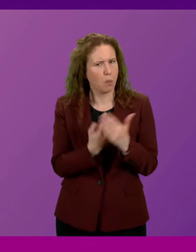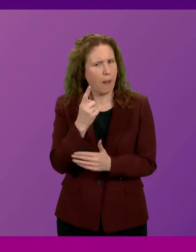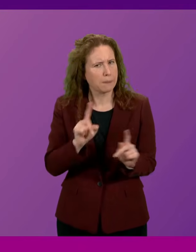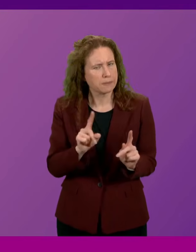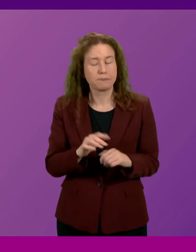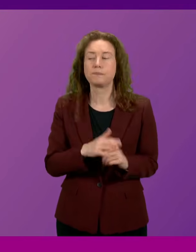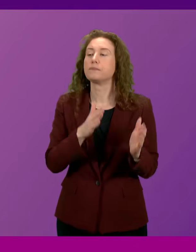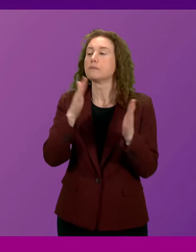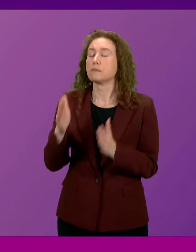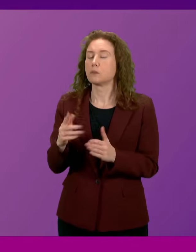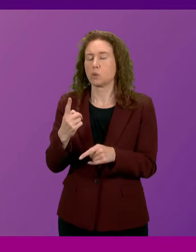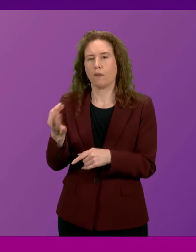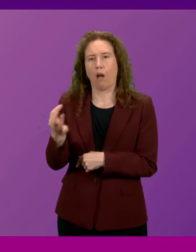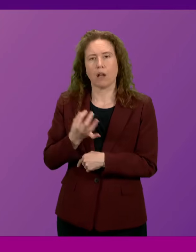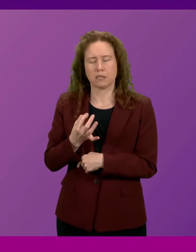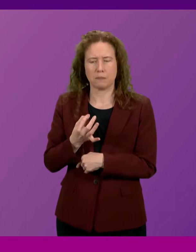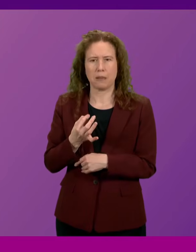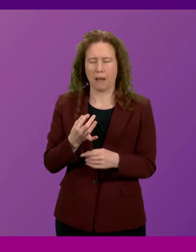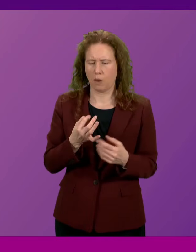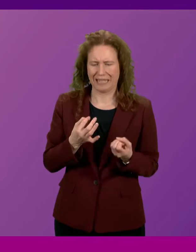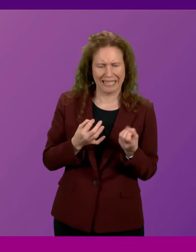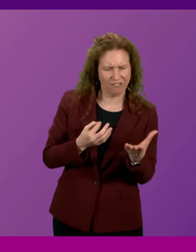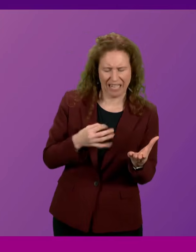I do not approve of giving with one hand and taking away with the